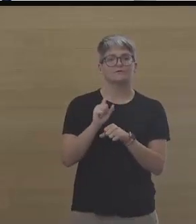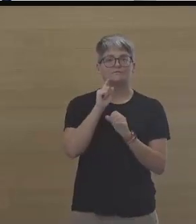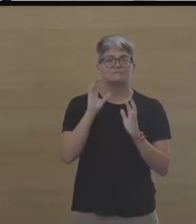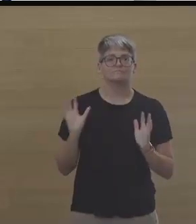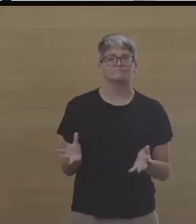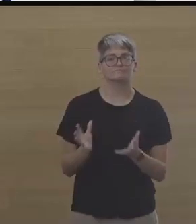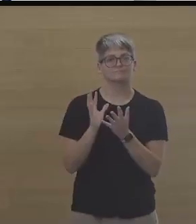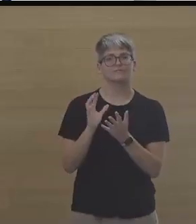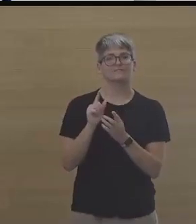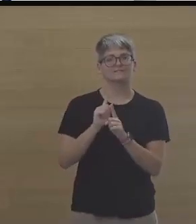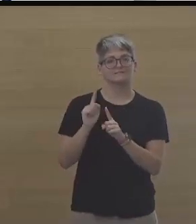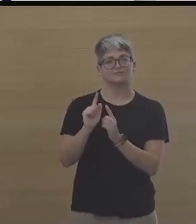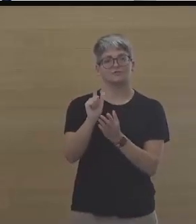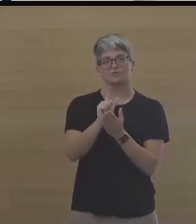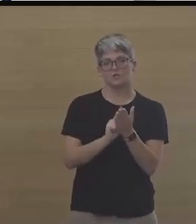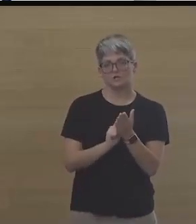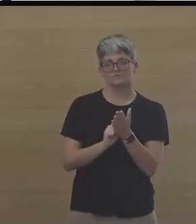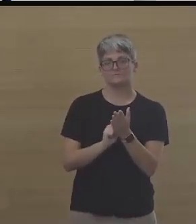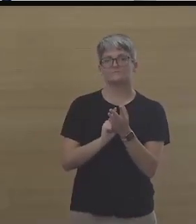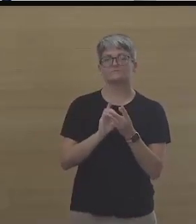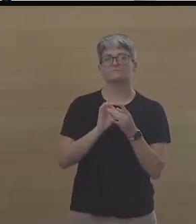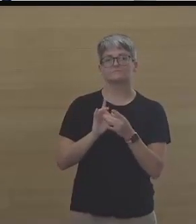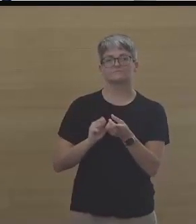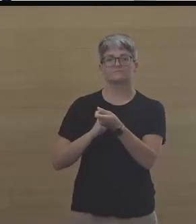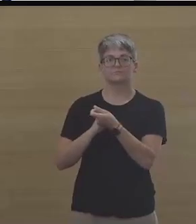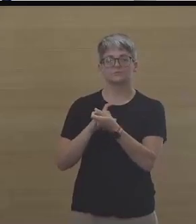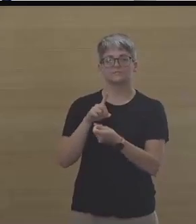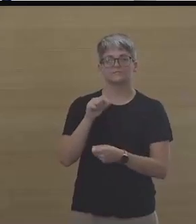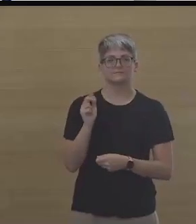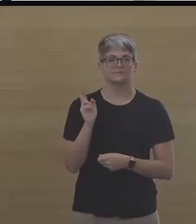supporting disability history by